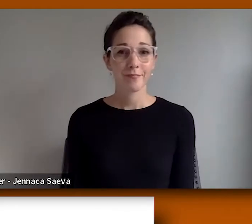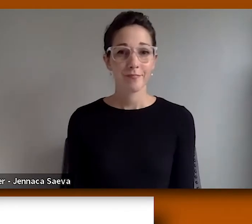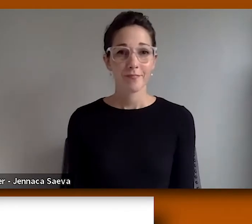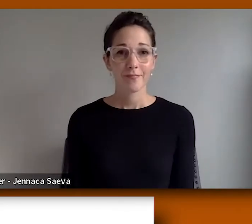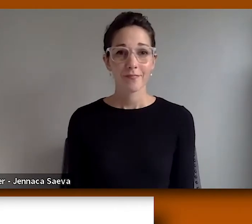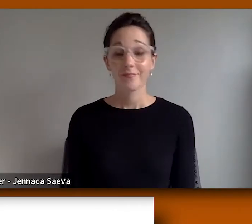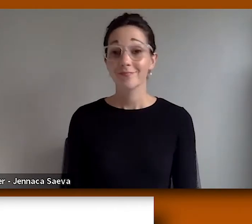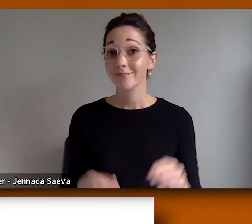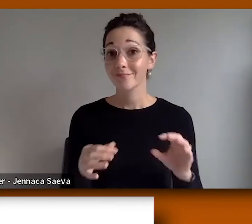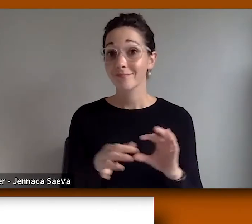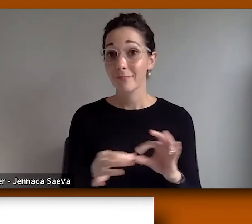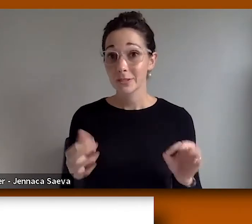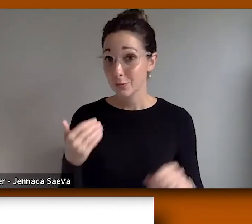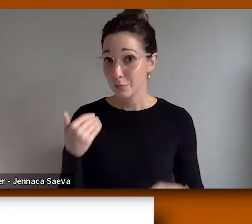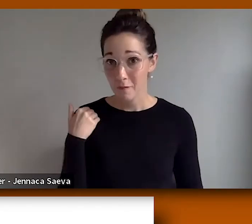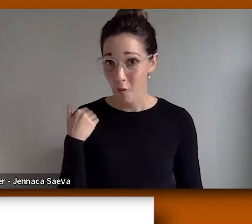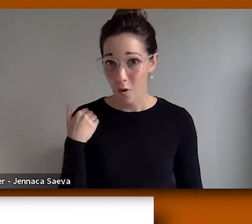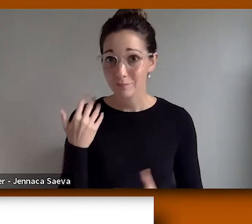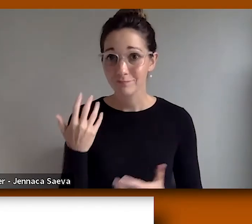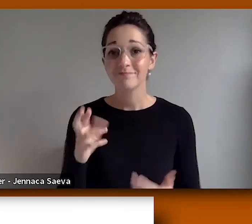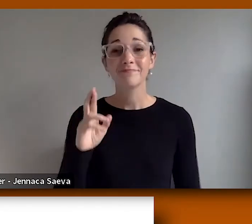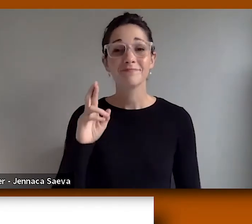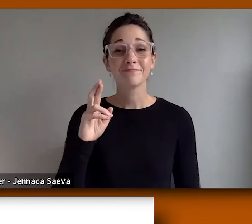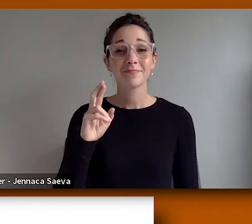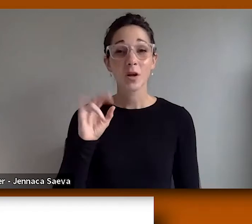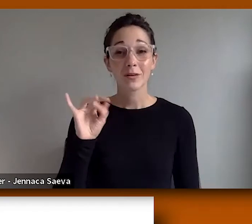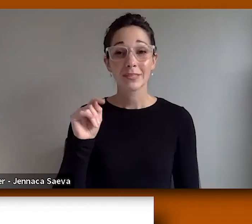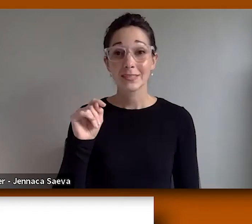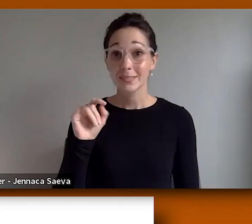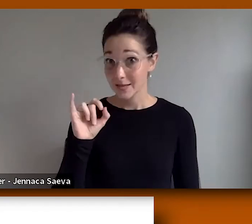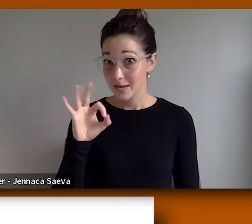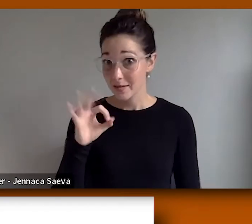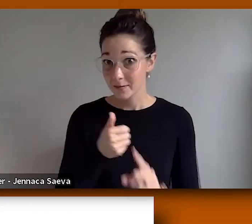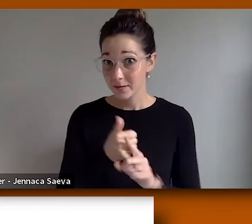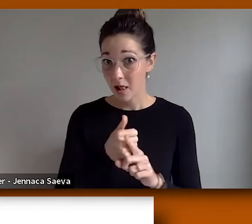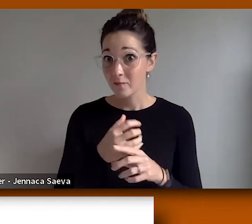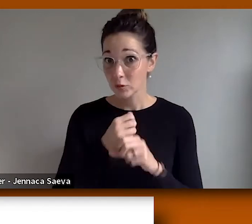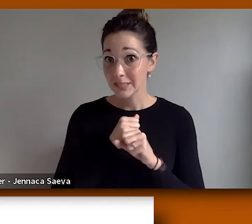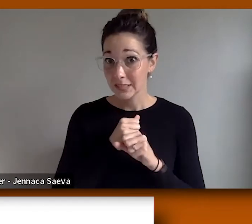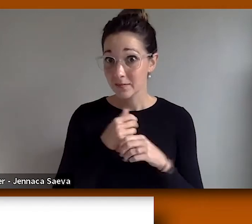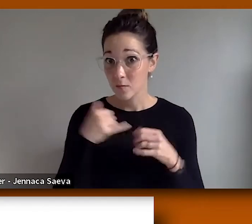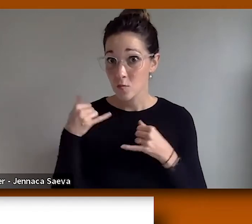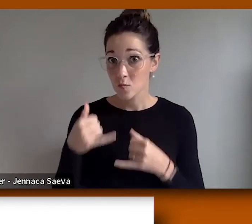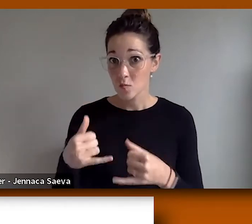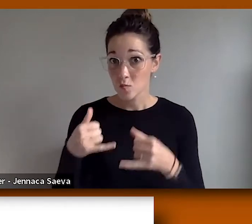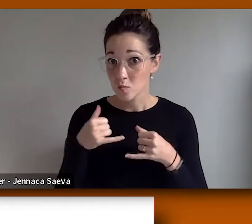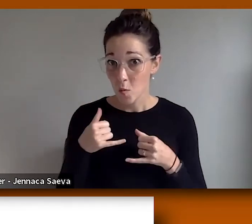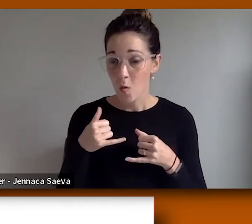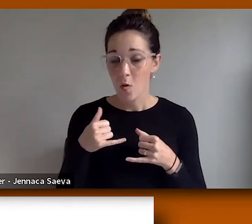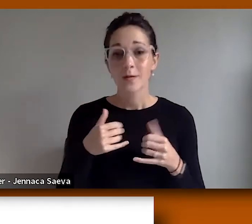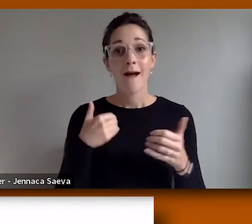So as I had mentioned before, if RIT is the recipient of the award and we have a subawardee